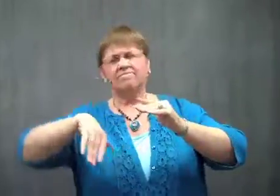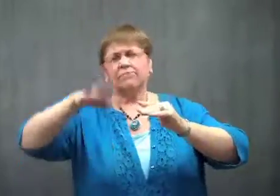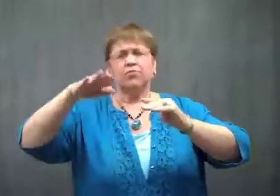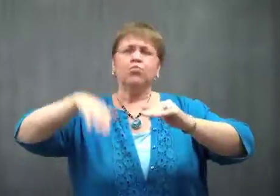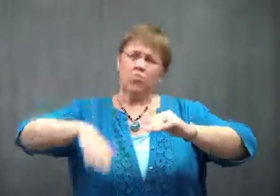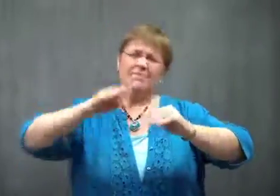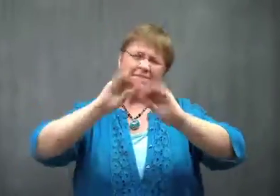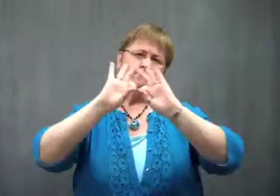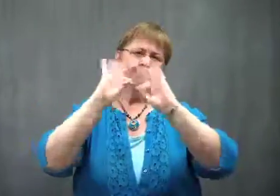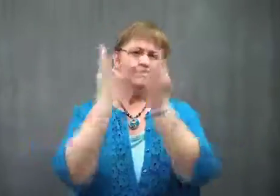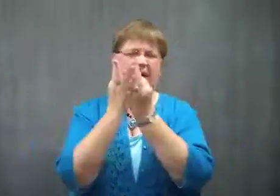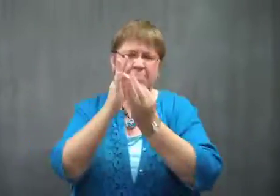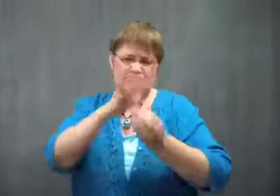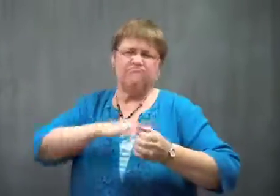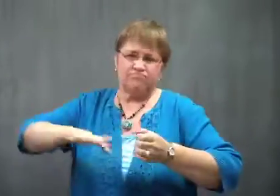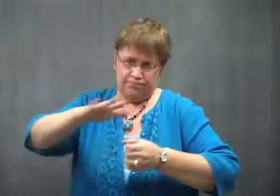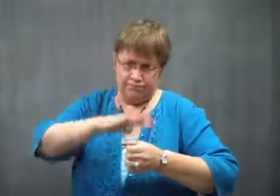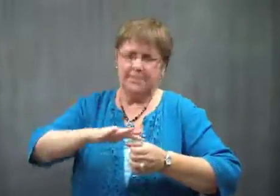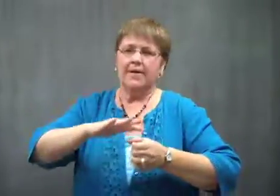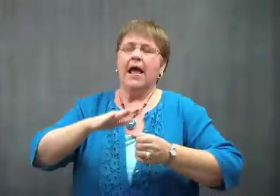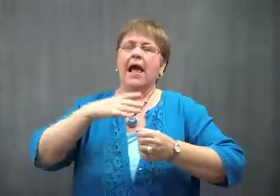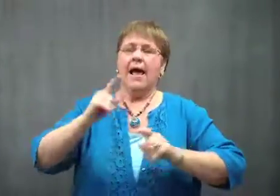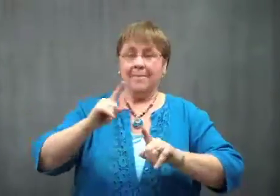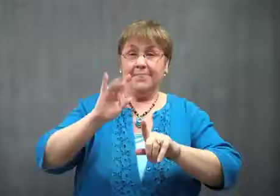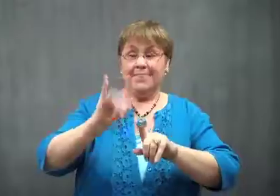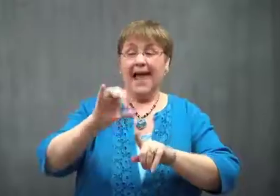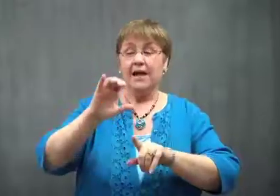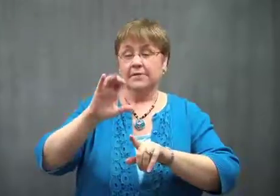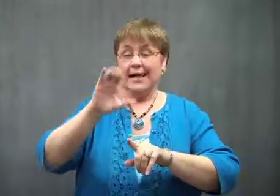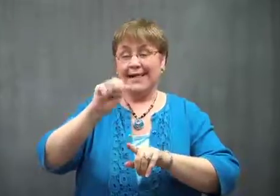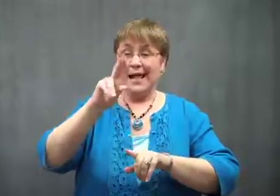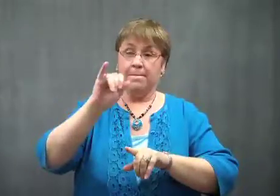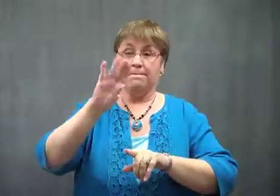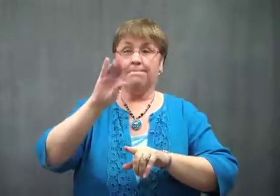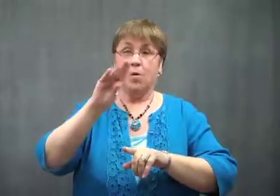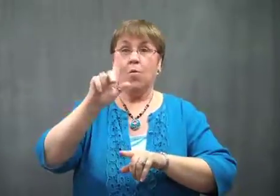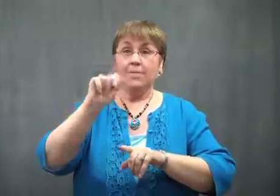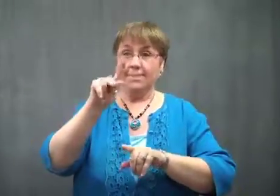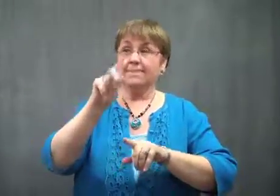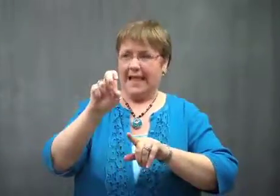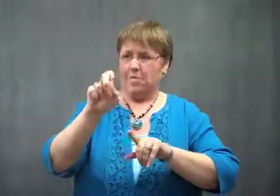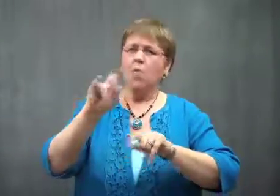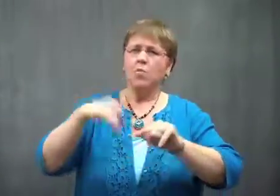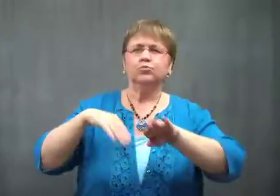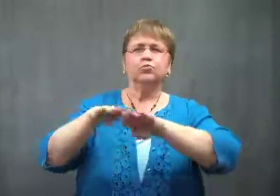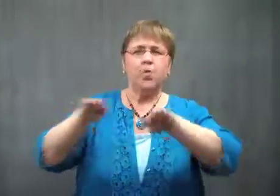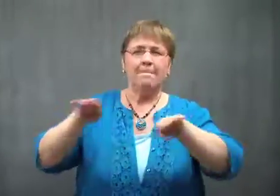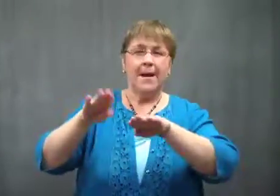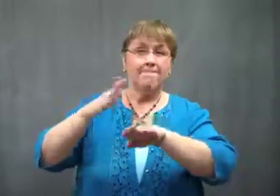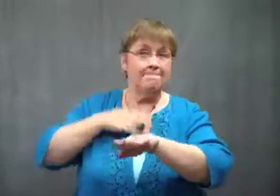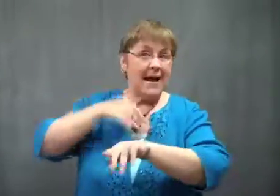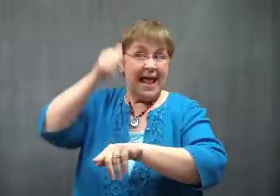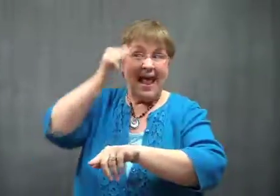I grew up there, and my family also.